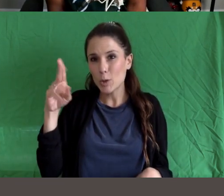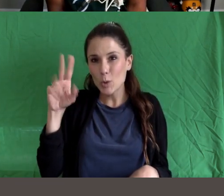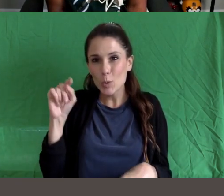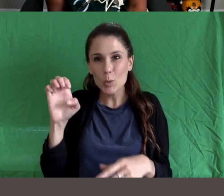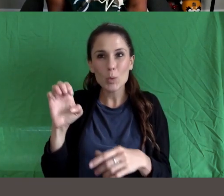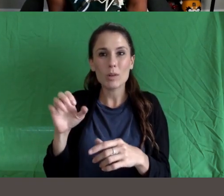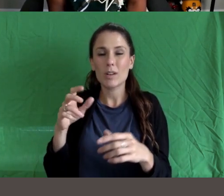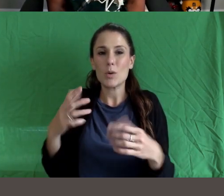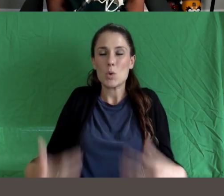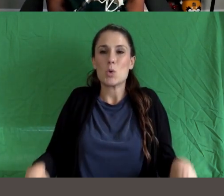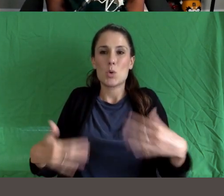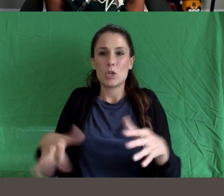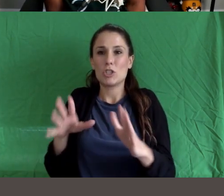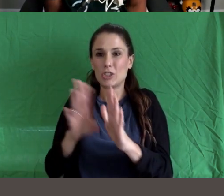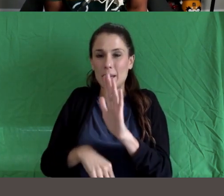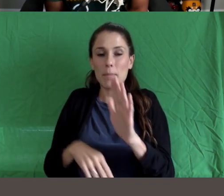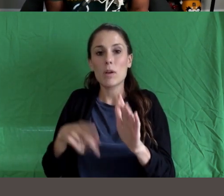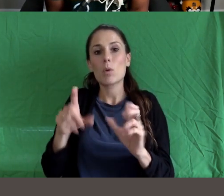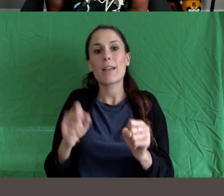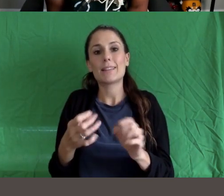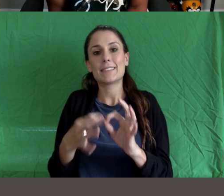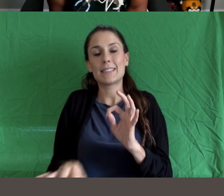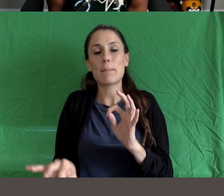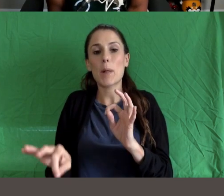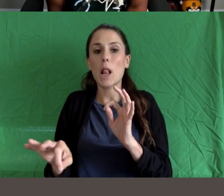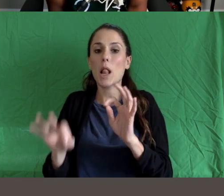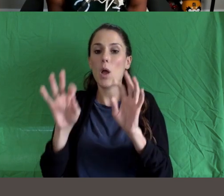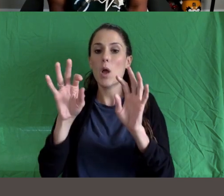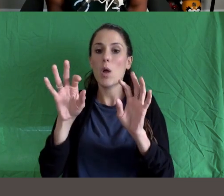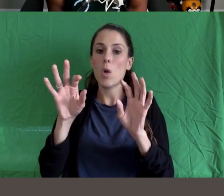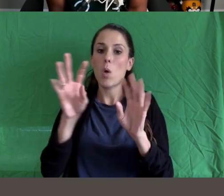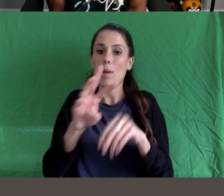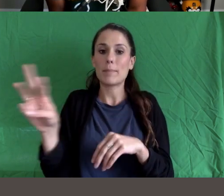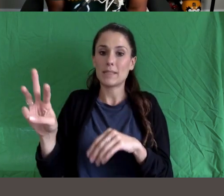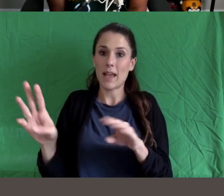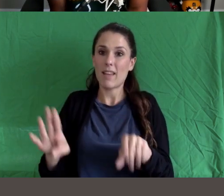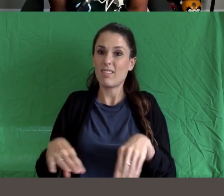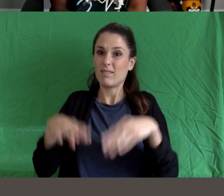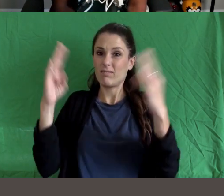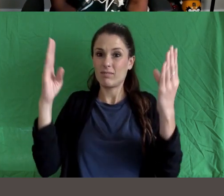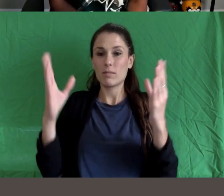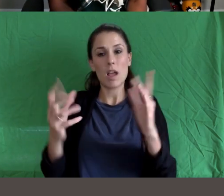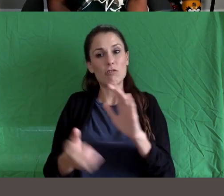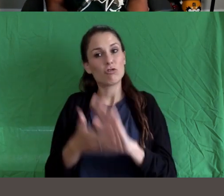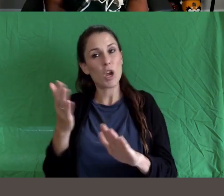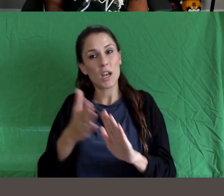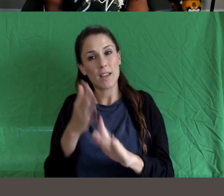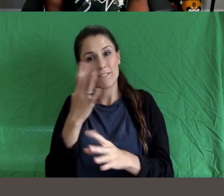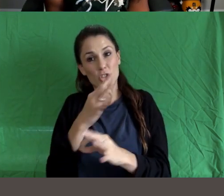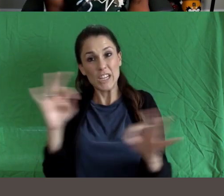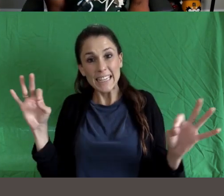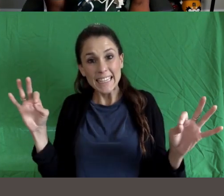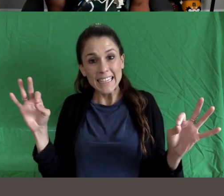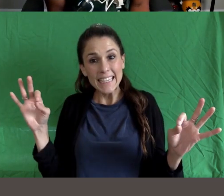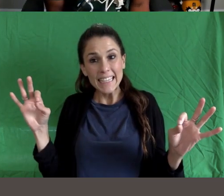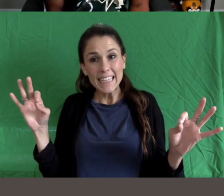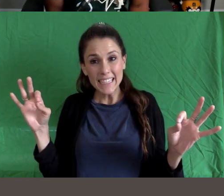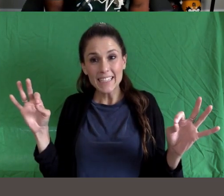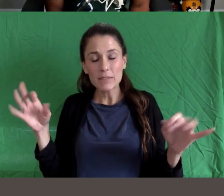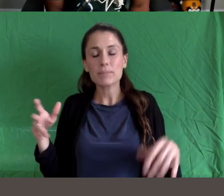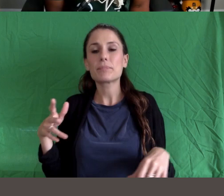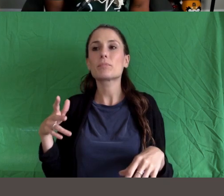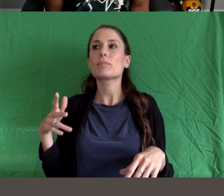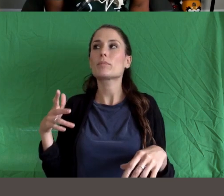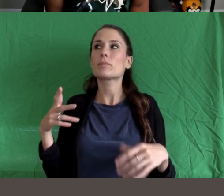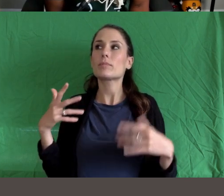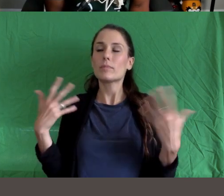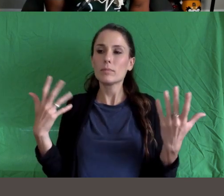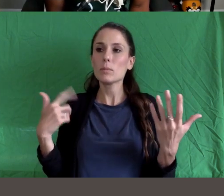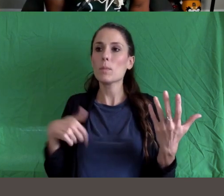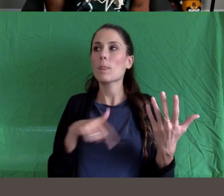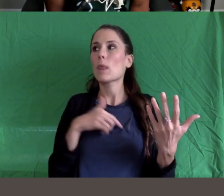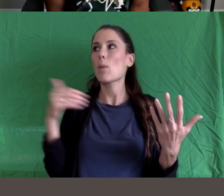cases, you can get simple websites open up and running for free. We're in a space where we often